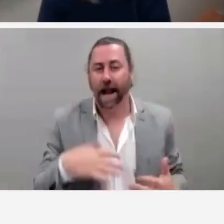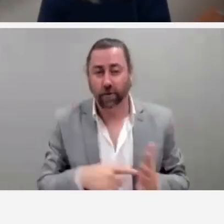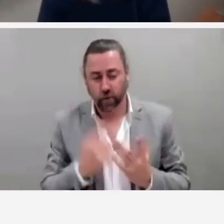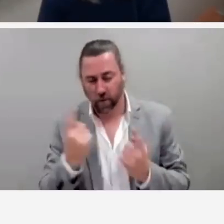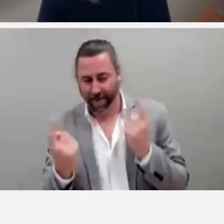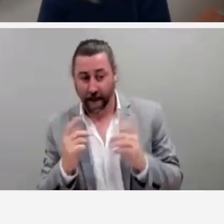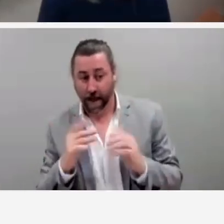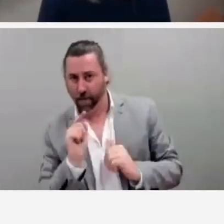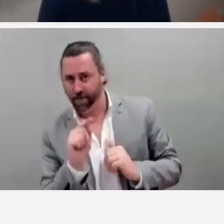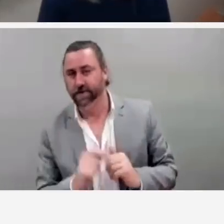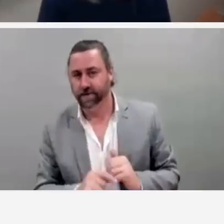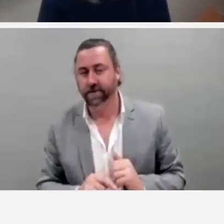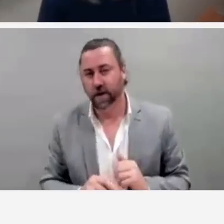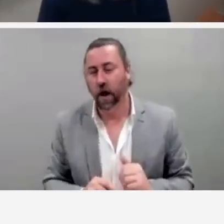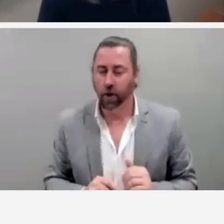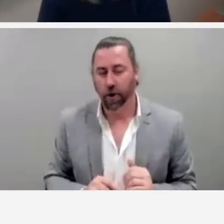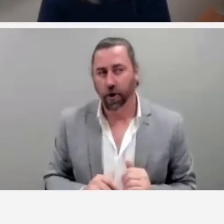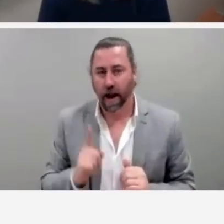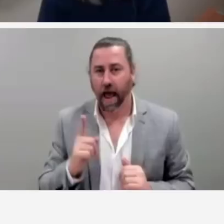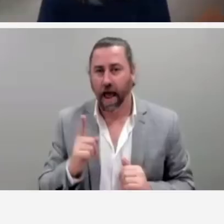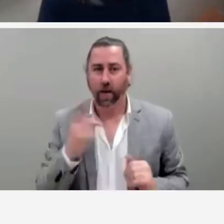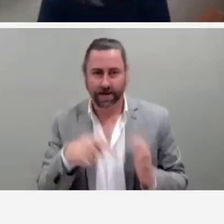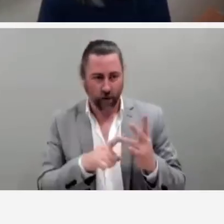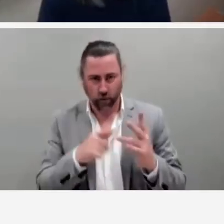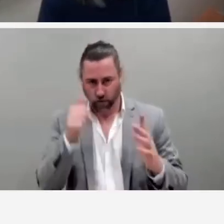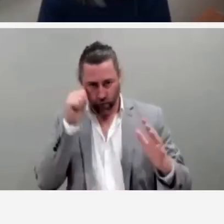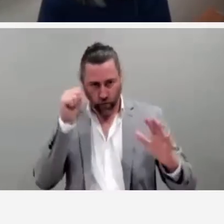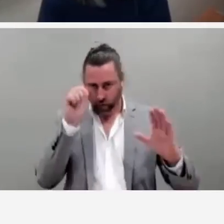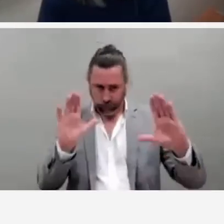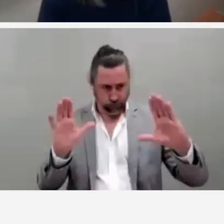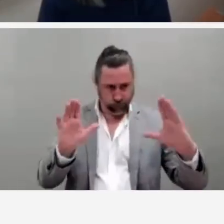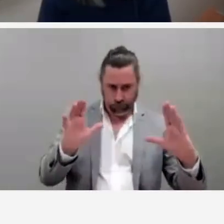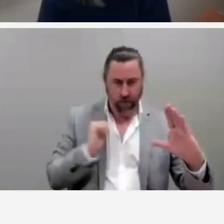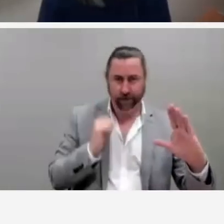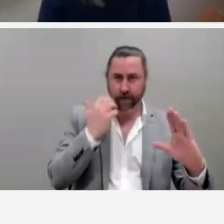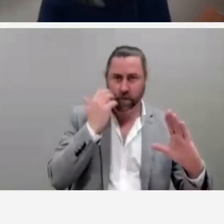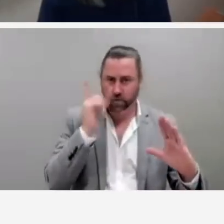So now that we're getting a bit of a firmer hold on where we're going we can start to lay in what that